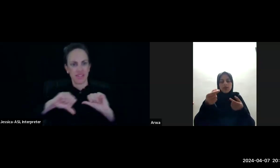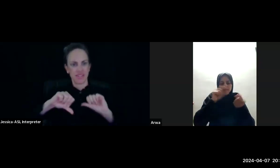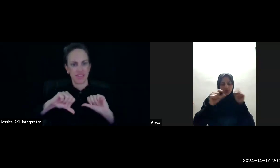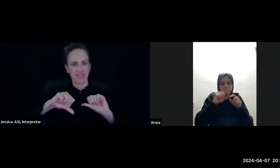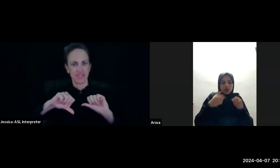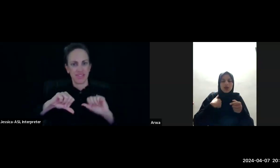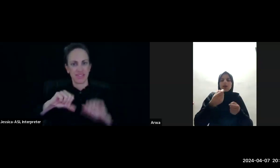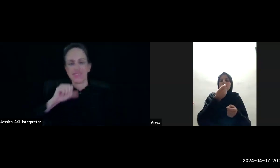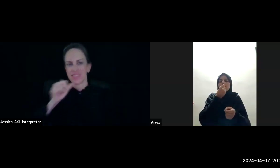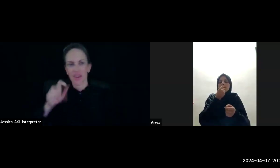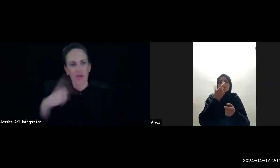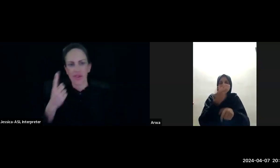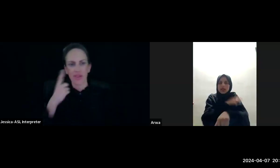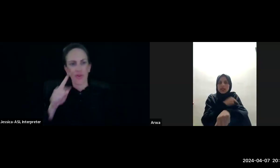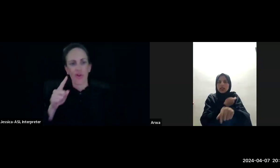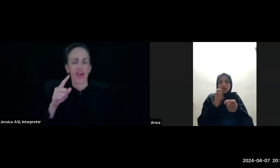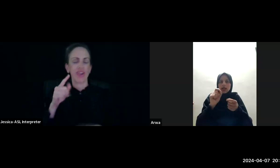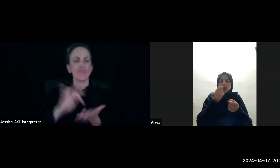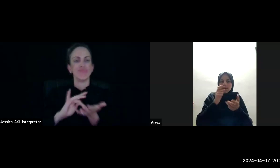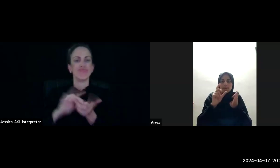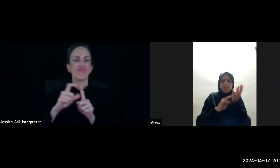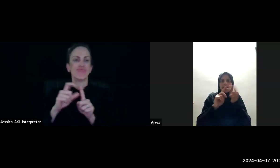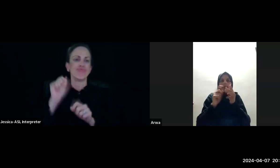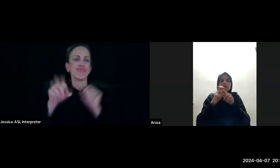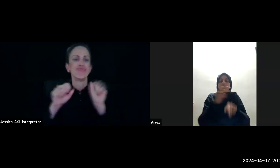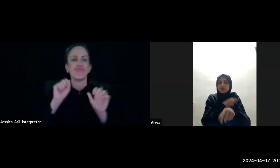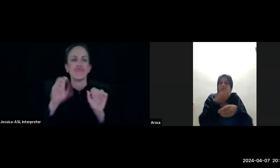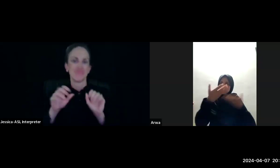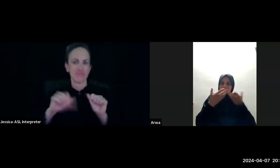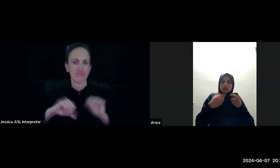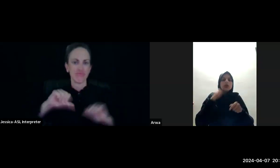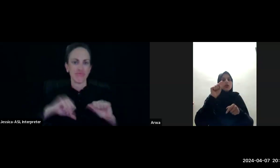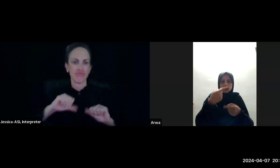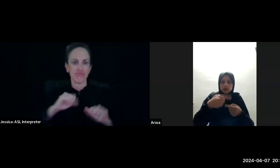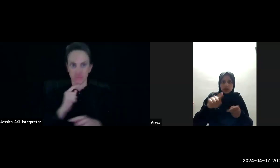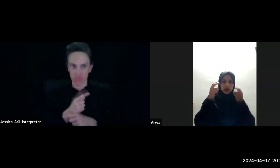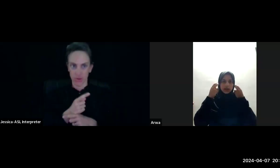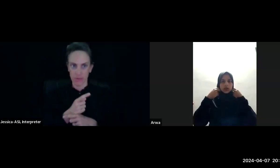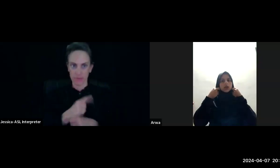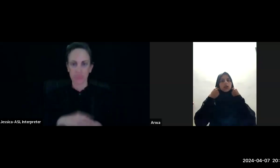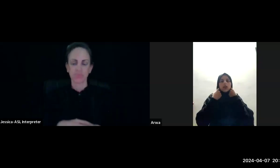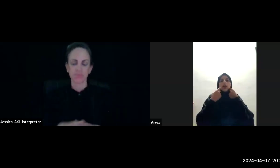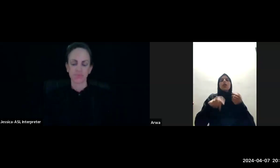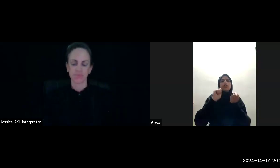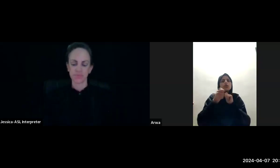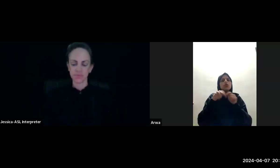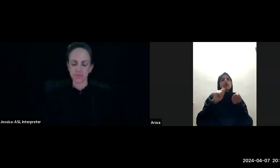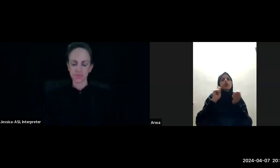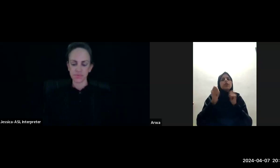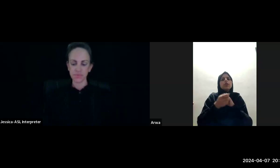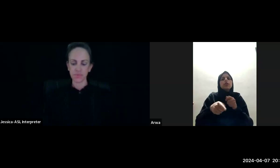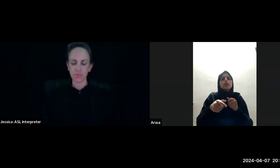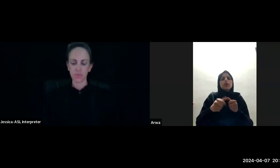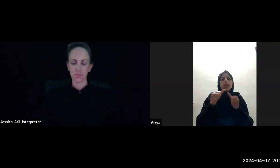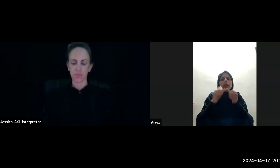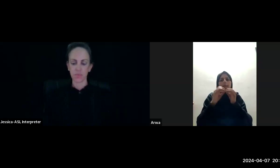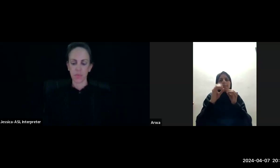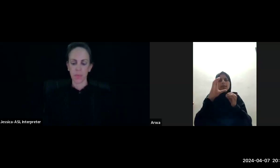jargons. all right so therefore he had a change in the gene called as ABCA4 Gene which is one of